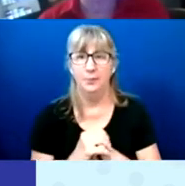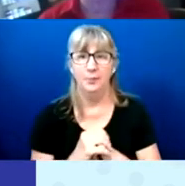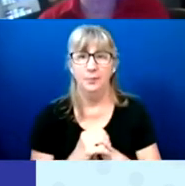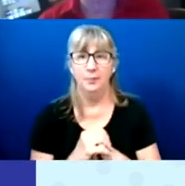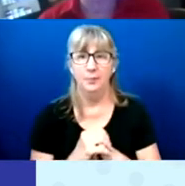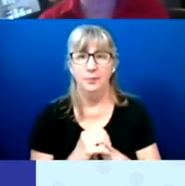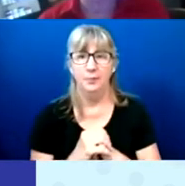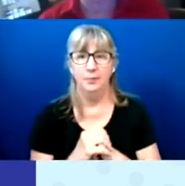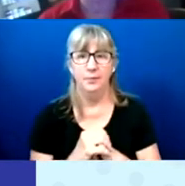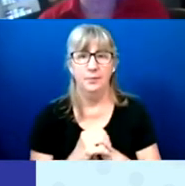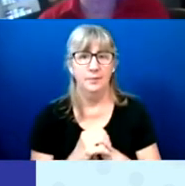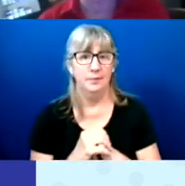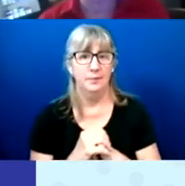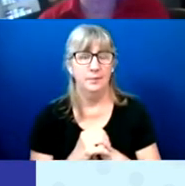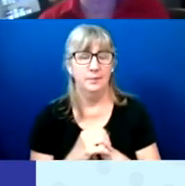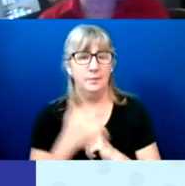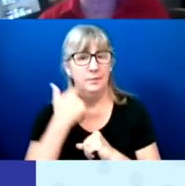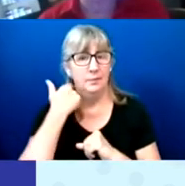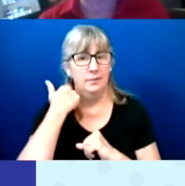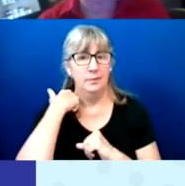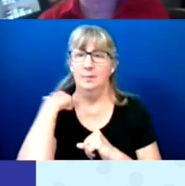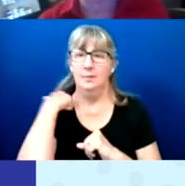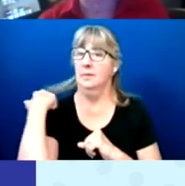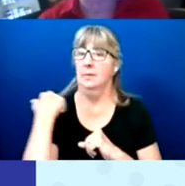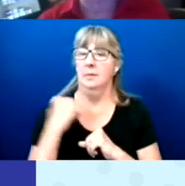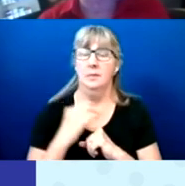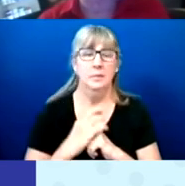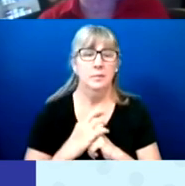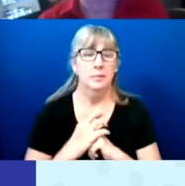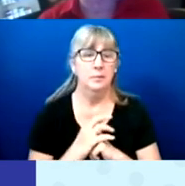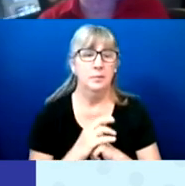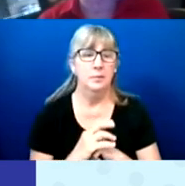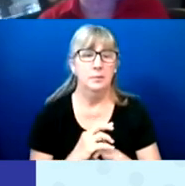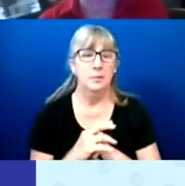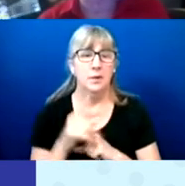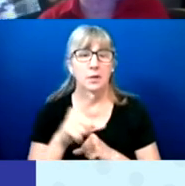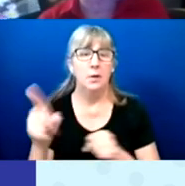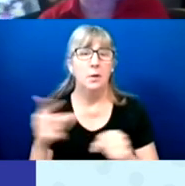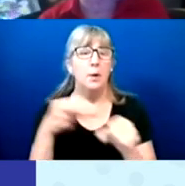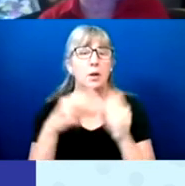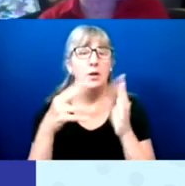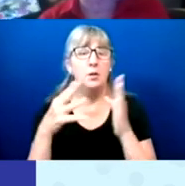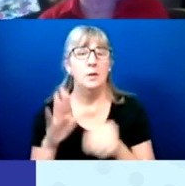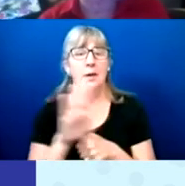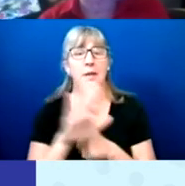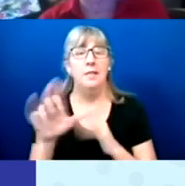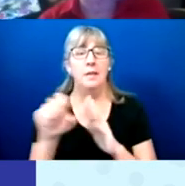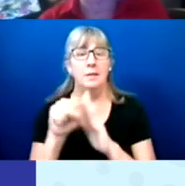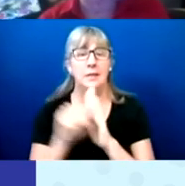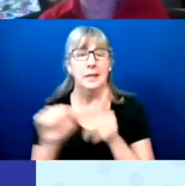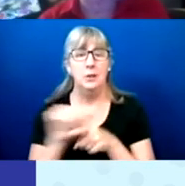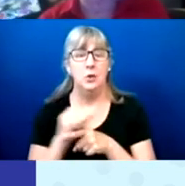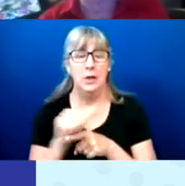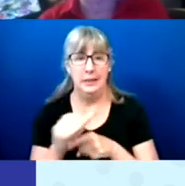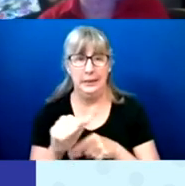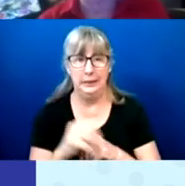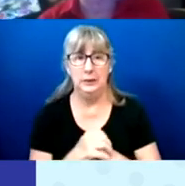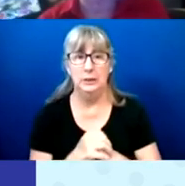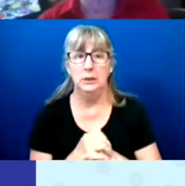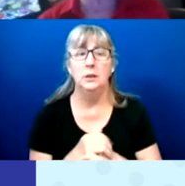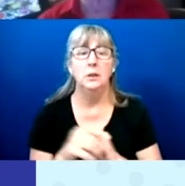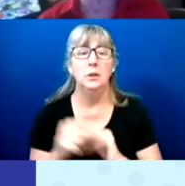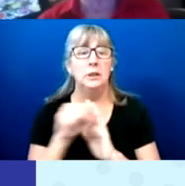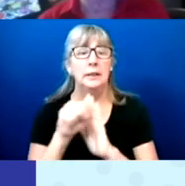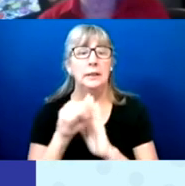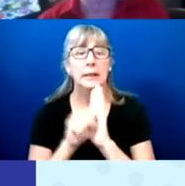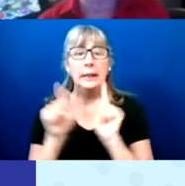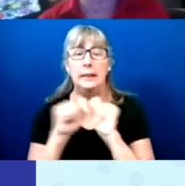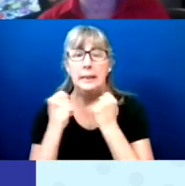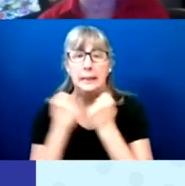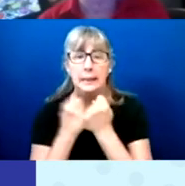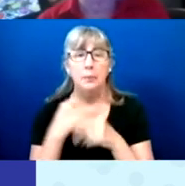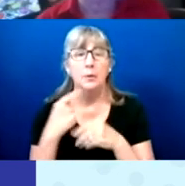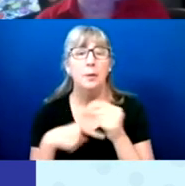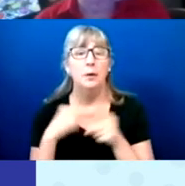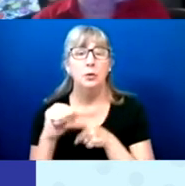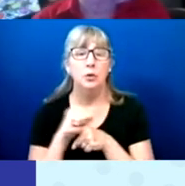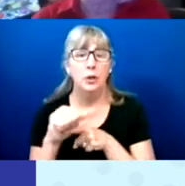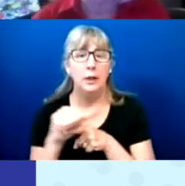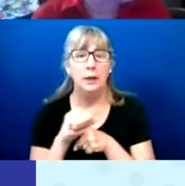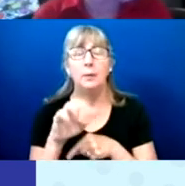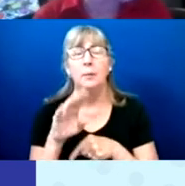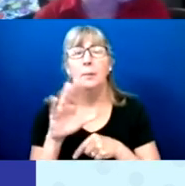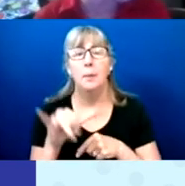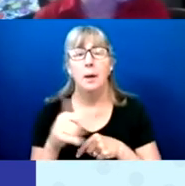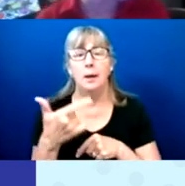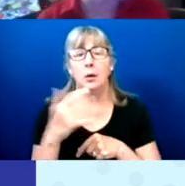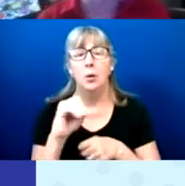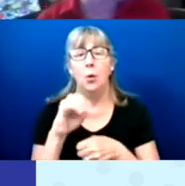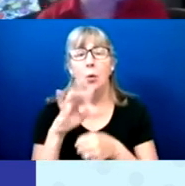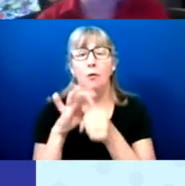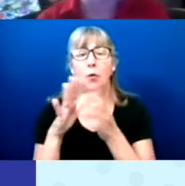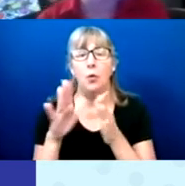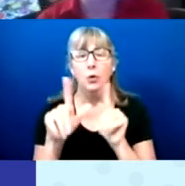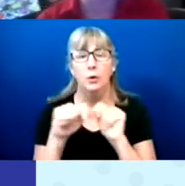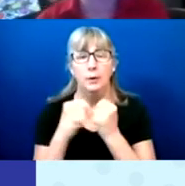From participants at their state training, from state teams about training by GoVoter